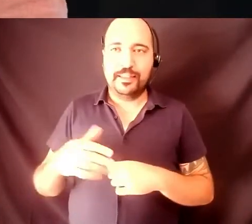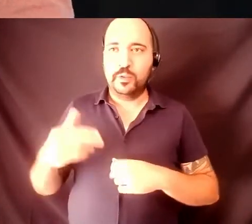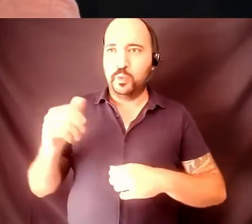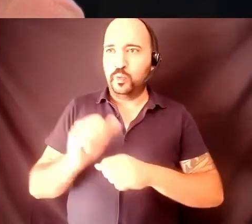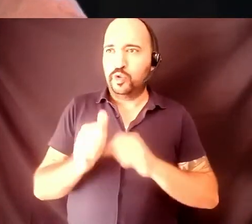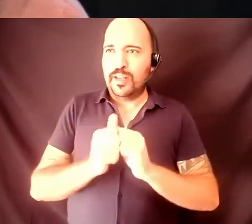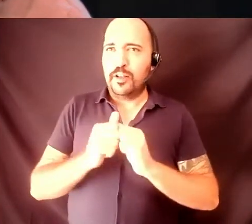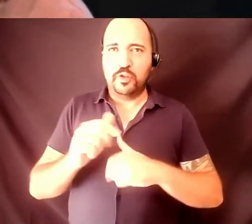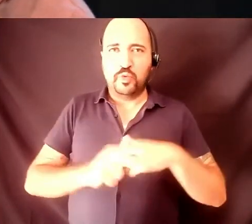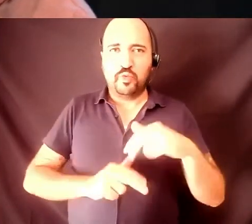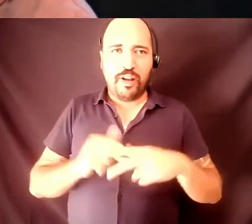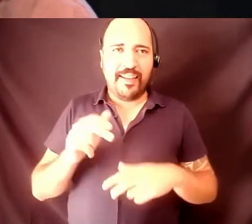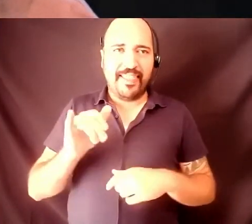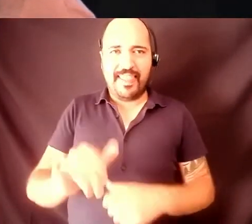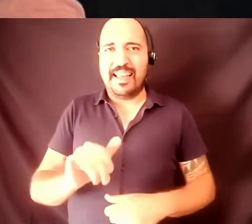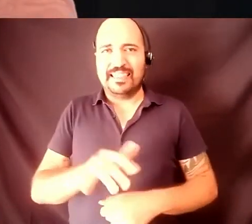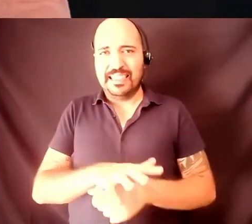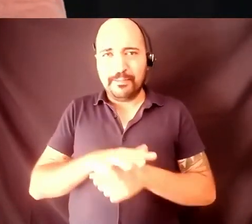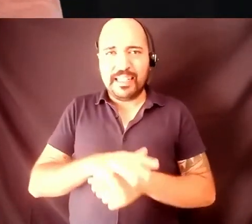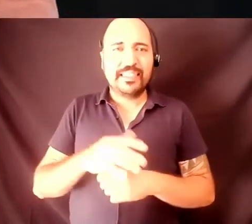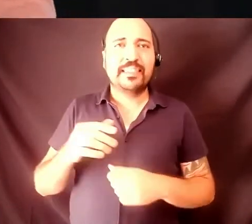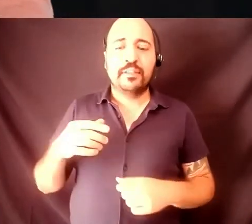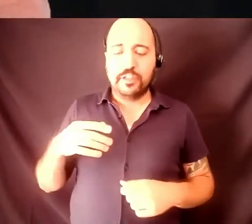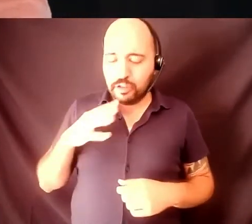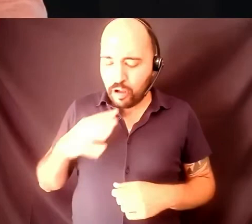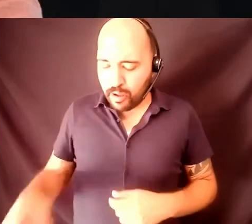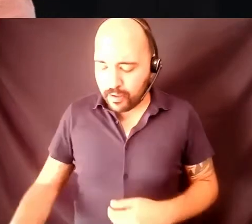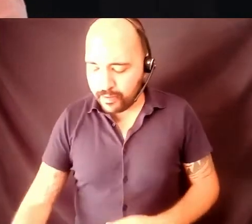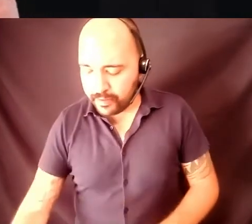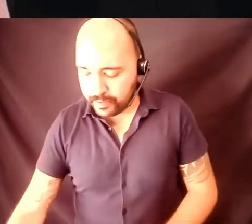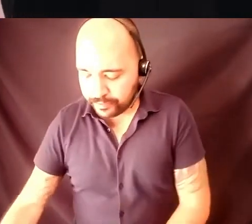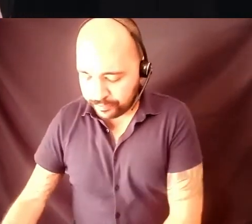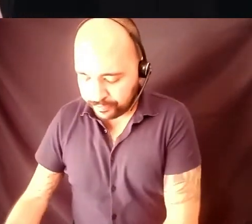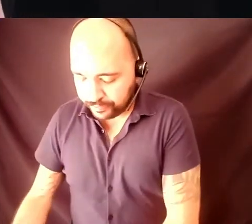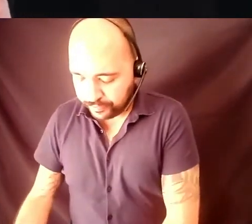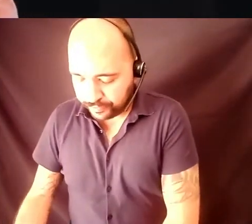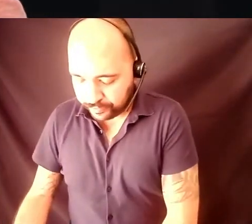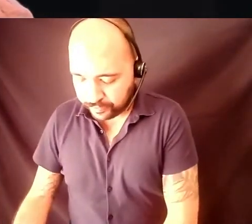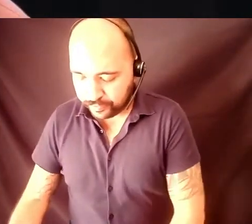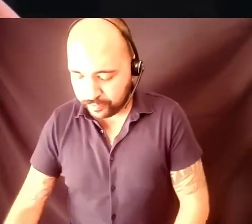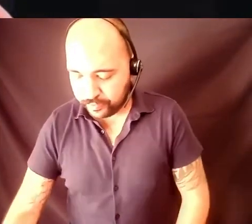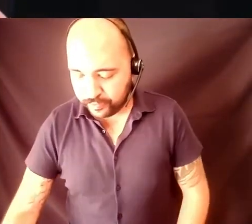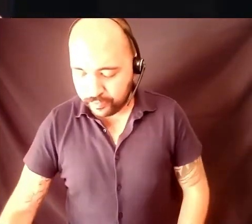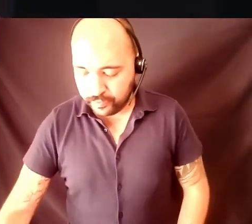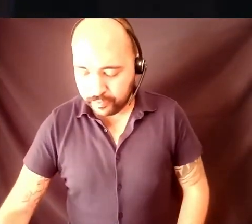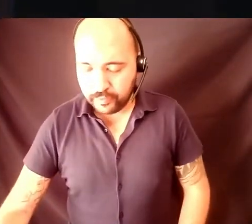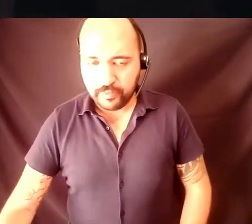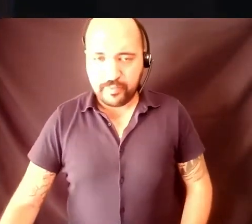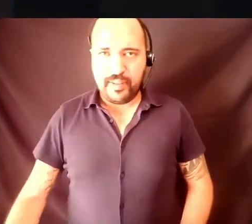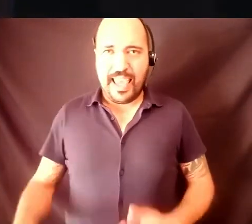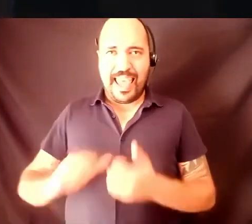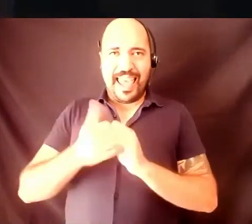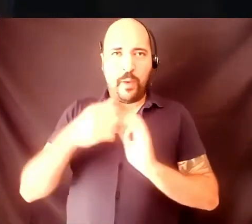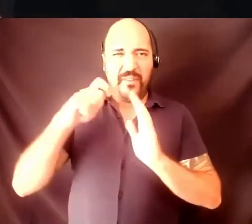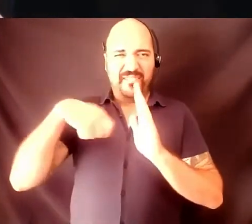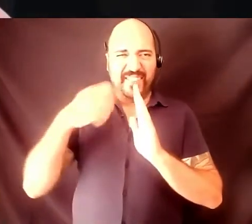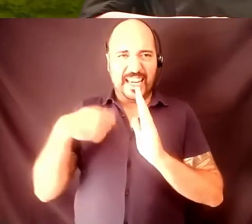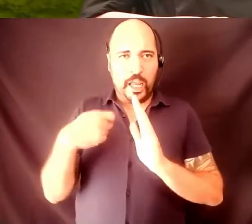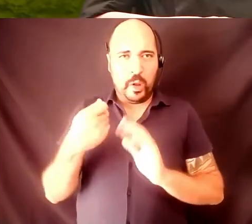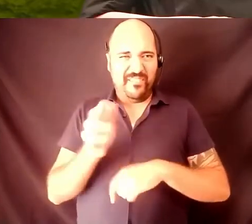Or address emotional challenges? Yeah. I think it's a mix of things. Right? What you just said was so fire.